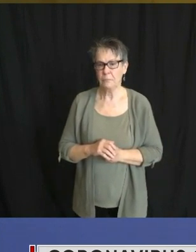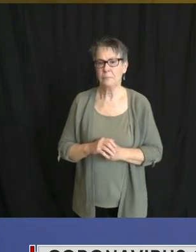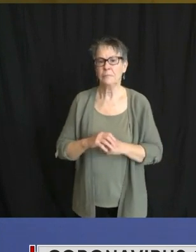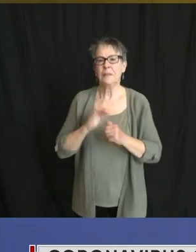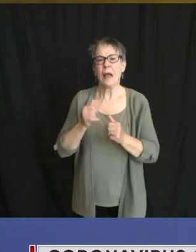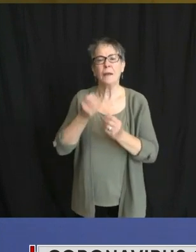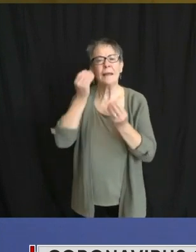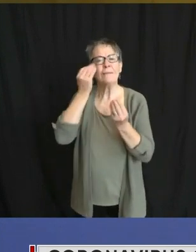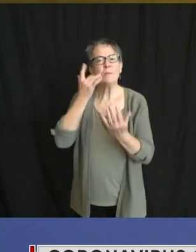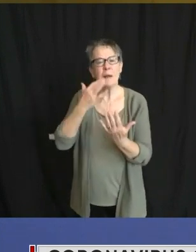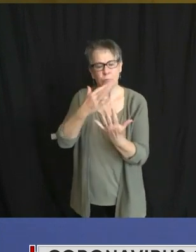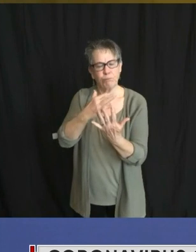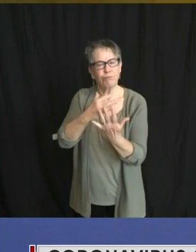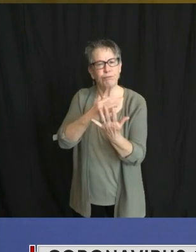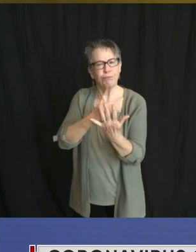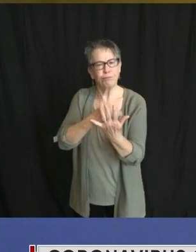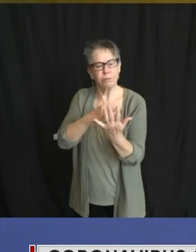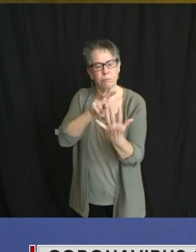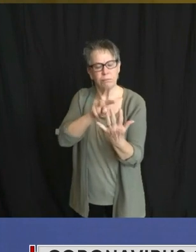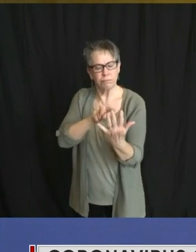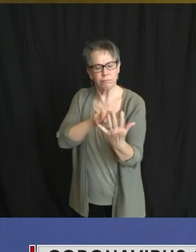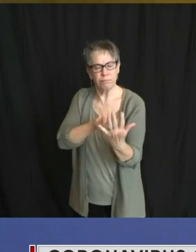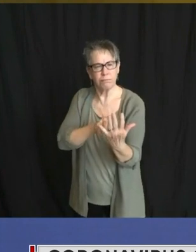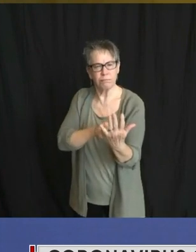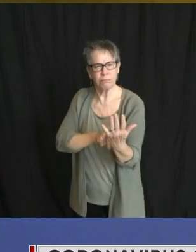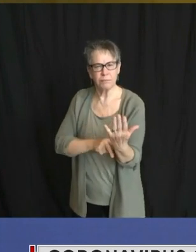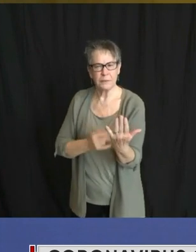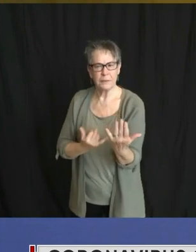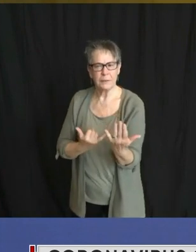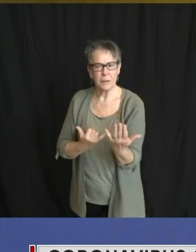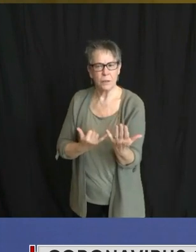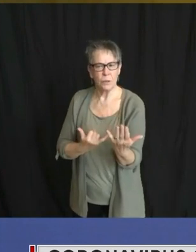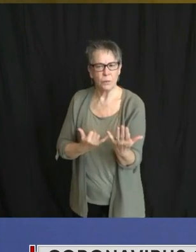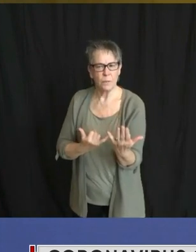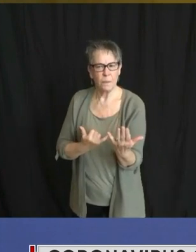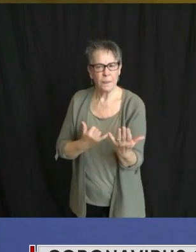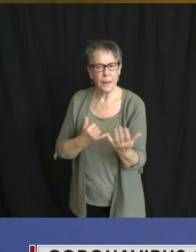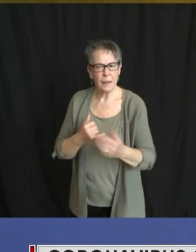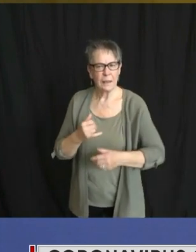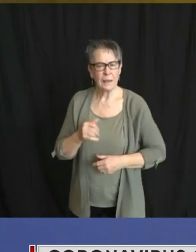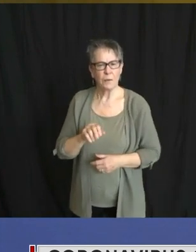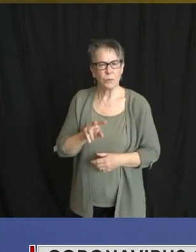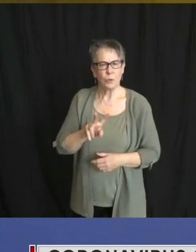PREVIOUSLY REPORTED.